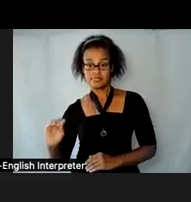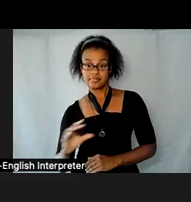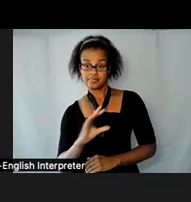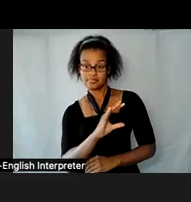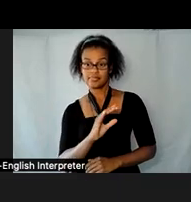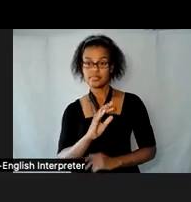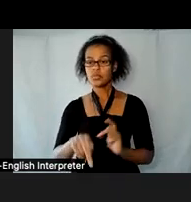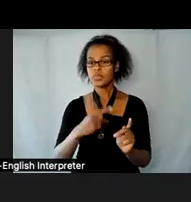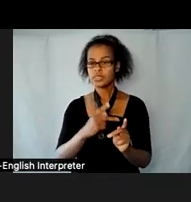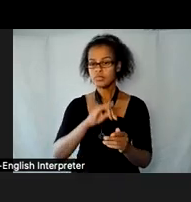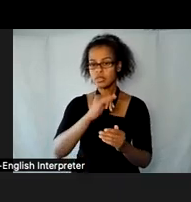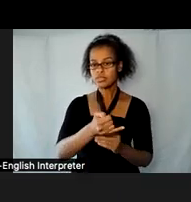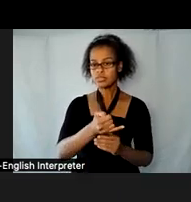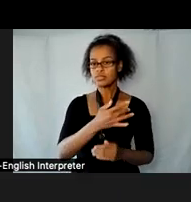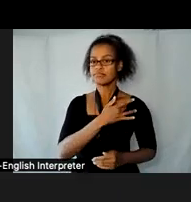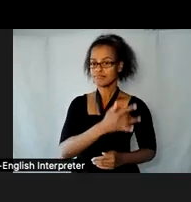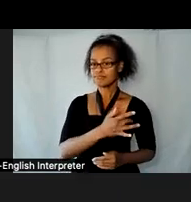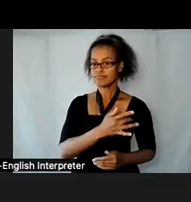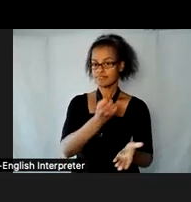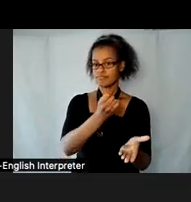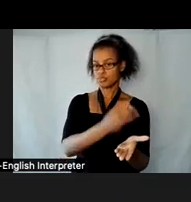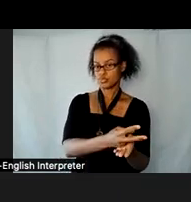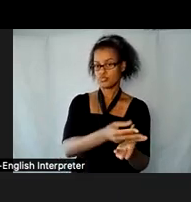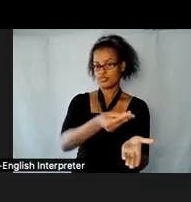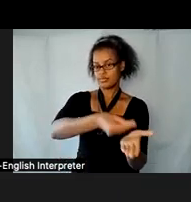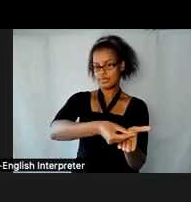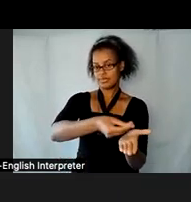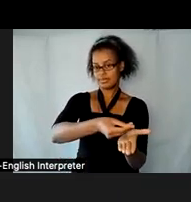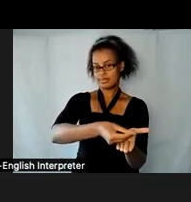through this program or, you know, a success.